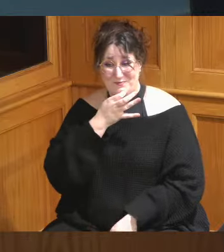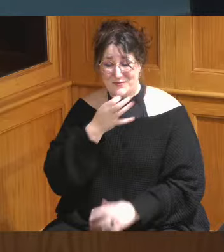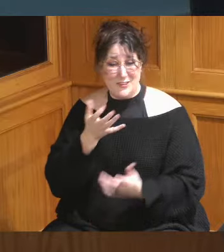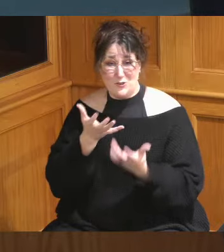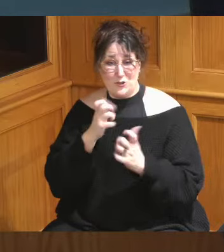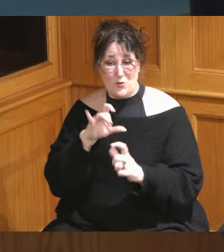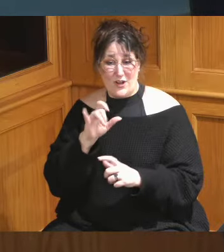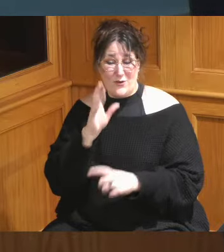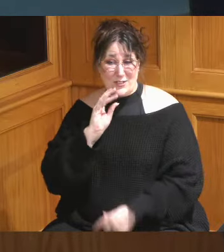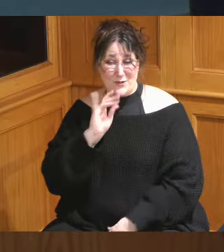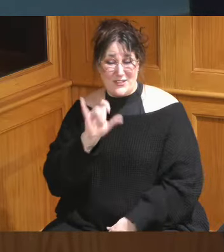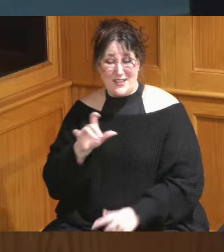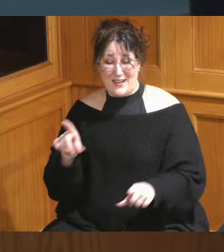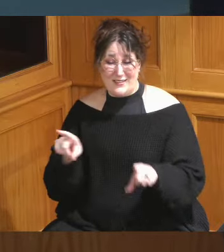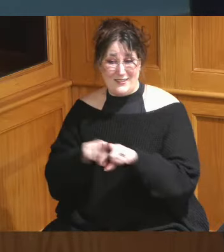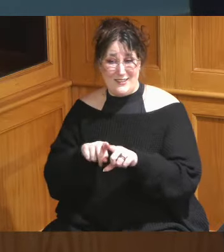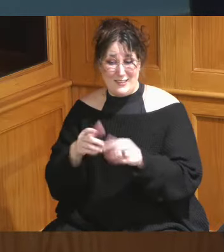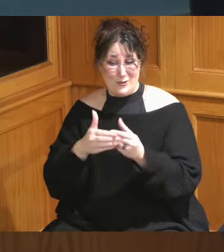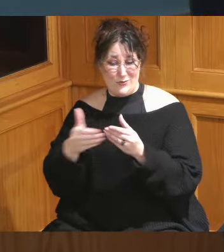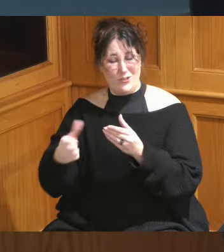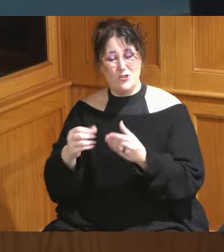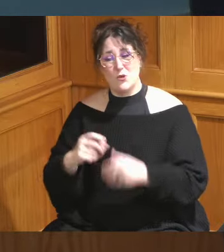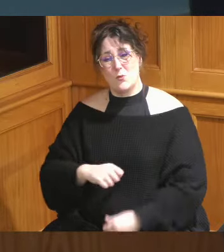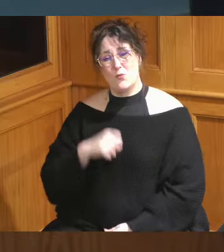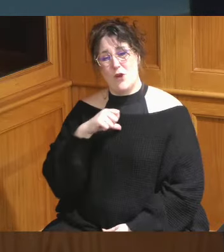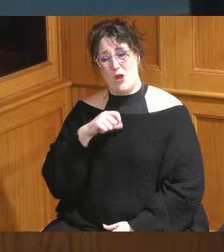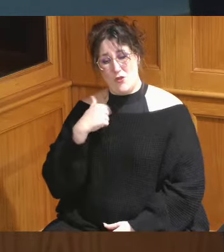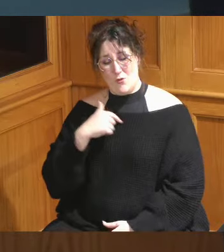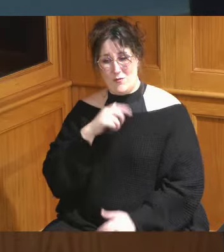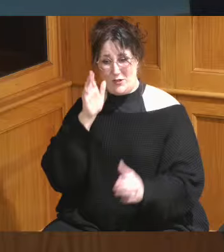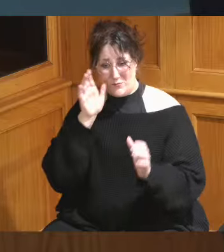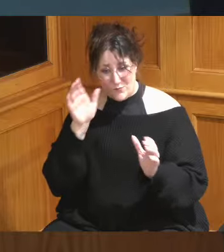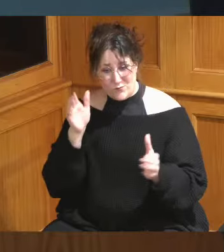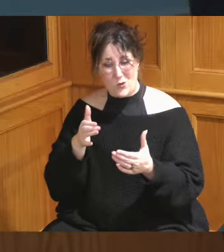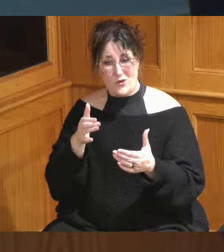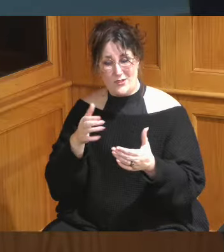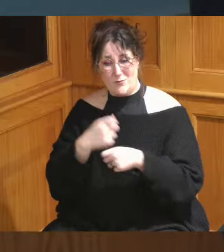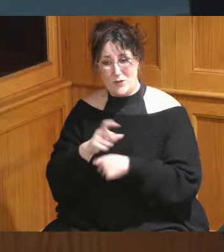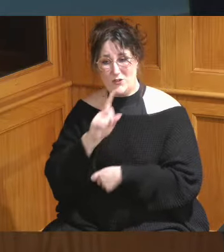I am very proud that this has been a primary focus of this county to make sure that we've got good